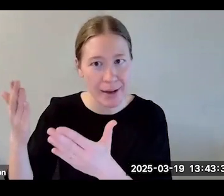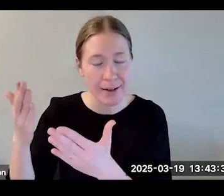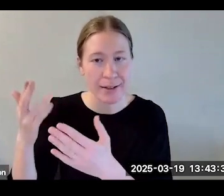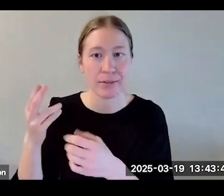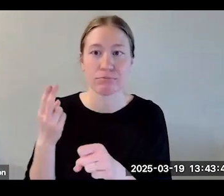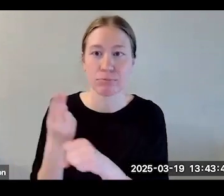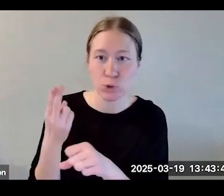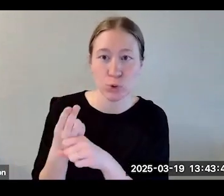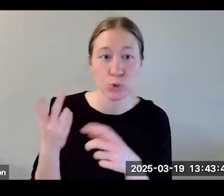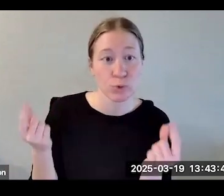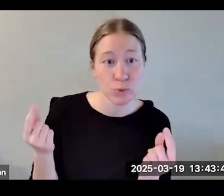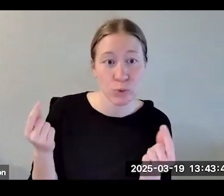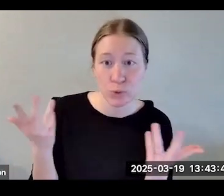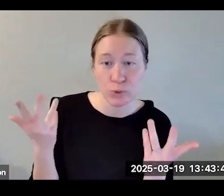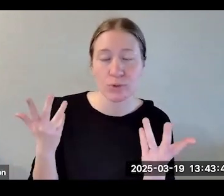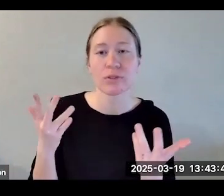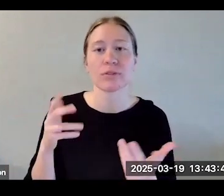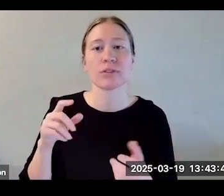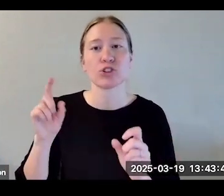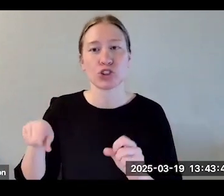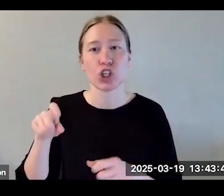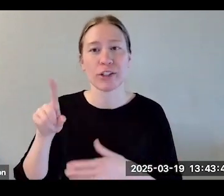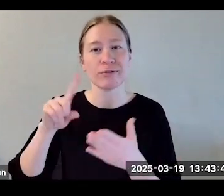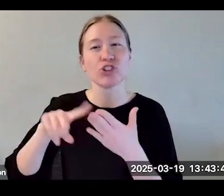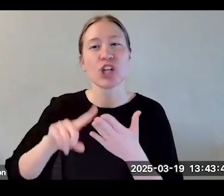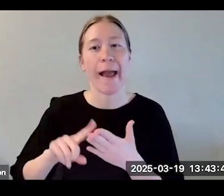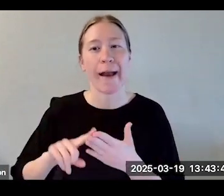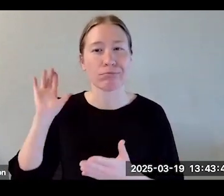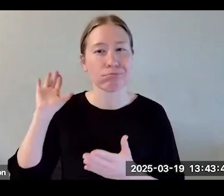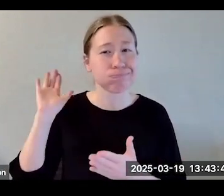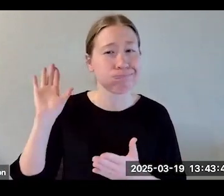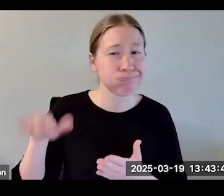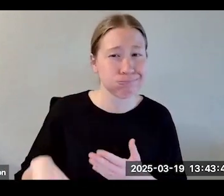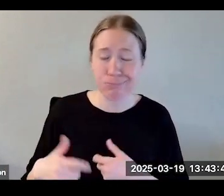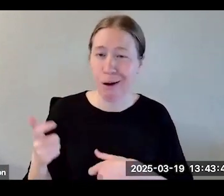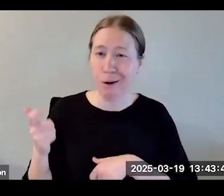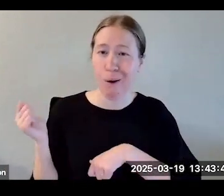which is to have the checker running at all times. So you see at the bottom of my screen,